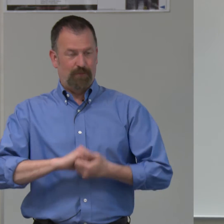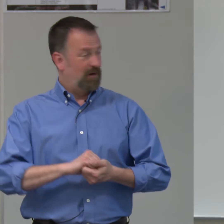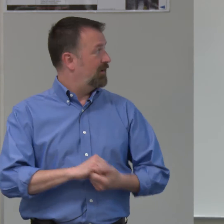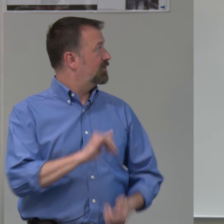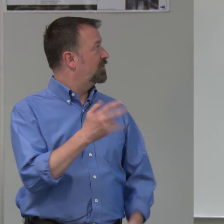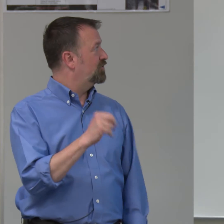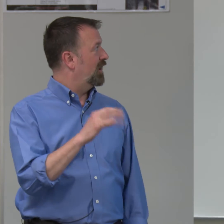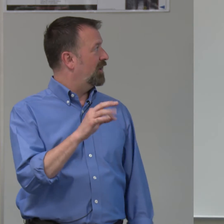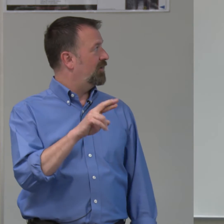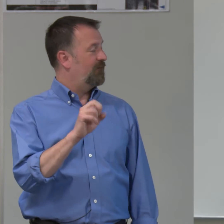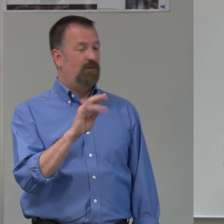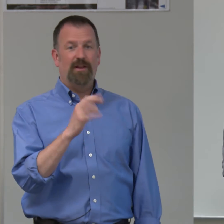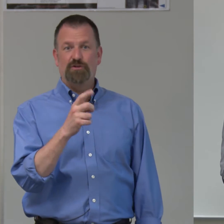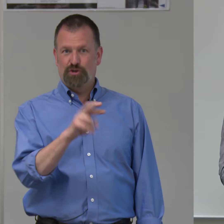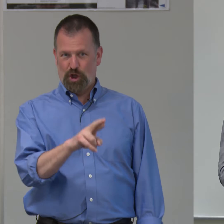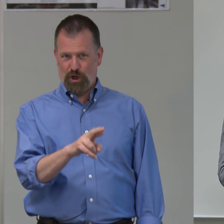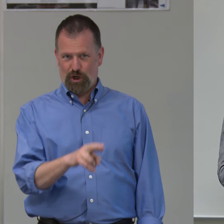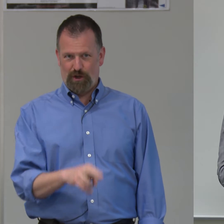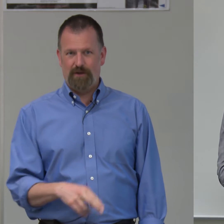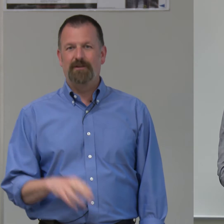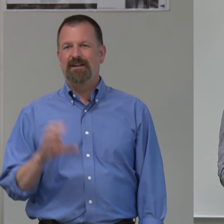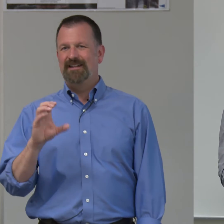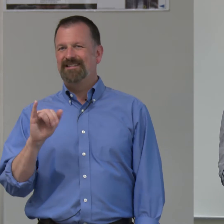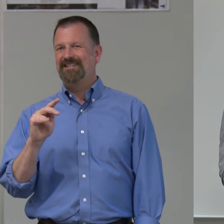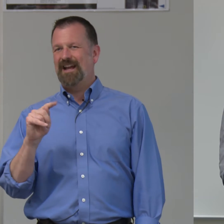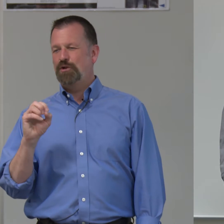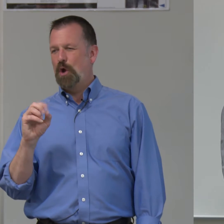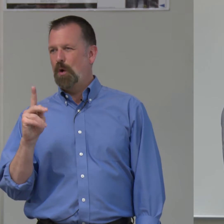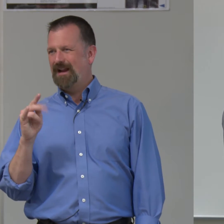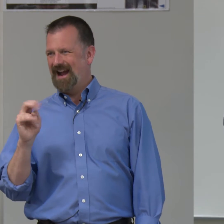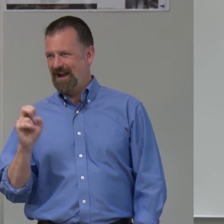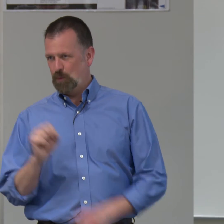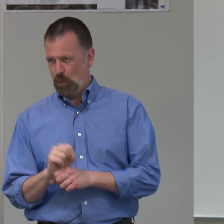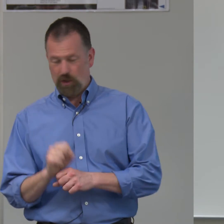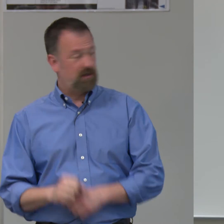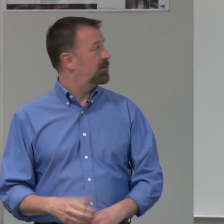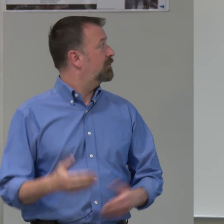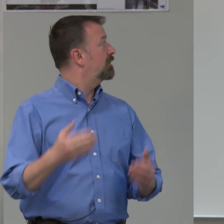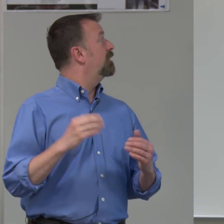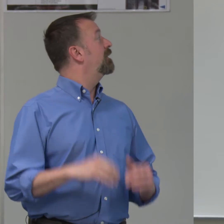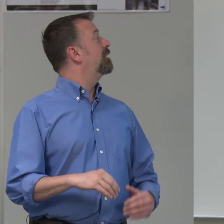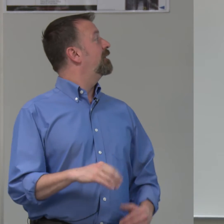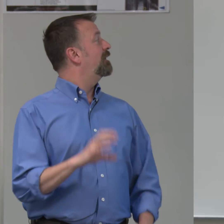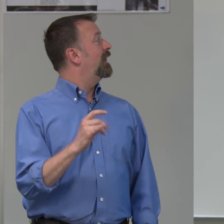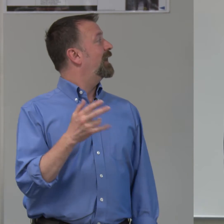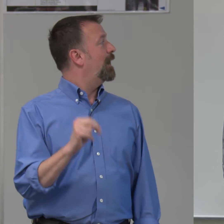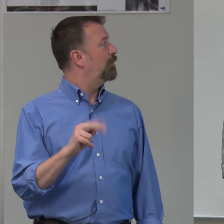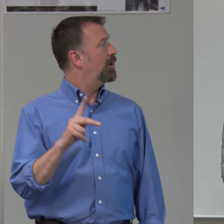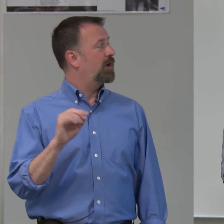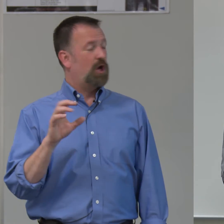John Frelinger, with whom I've done all of the cytokine work, and Dr. Cameron Koch from the University of Pennsylvania,